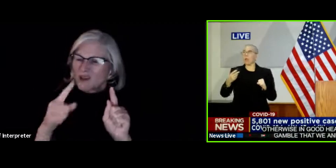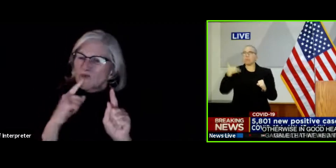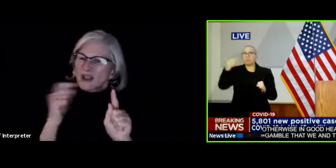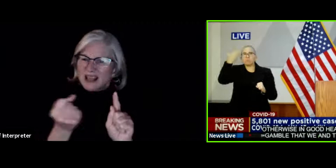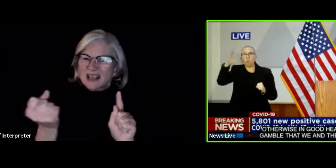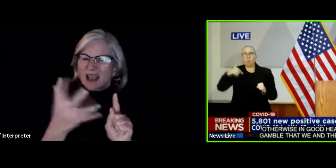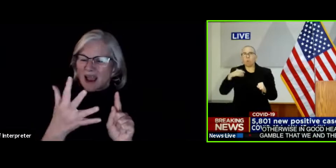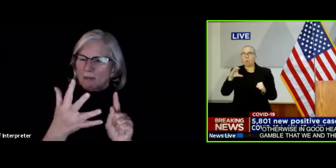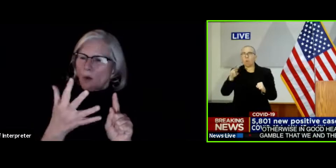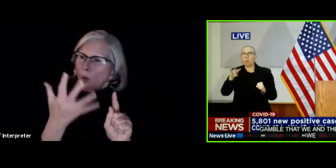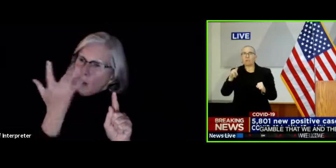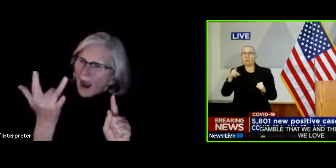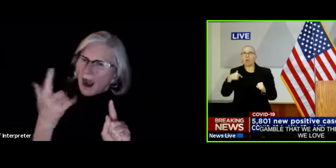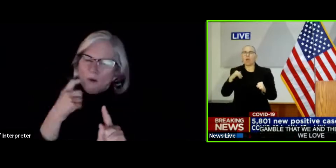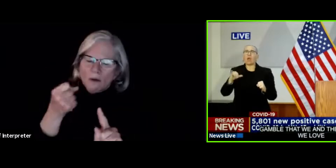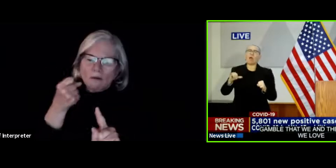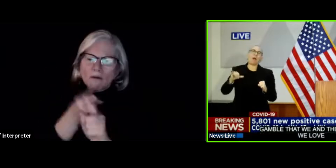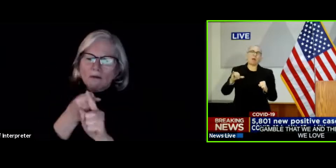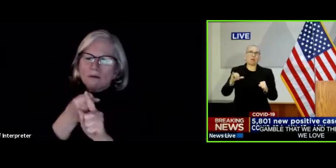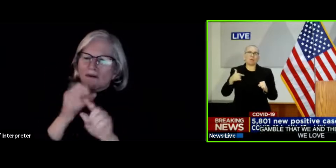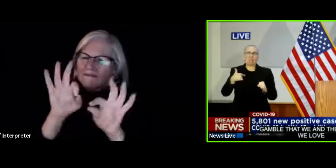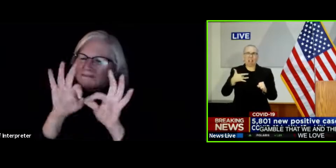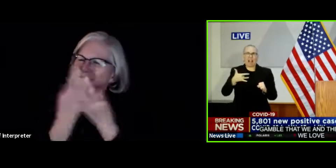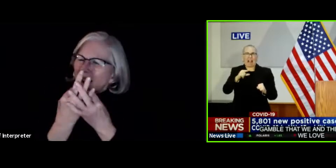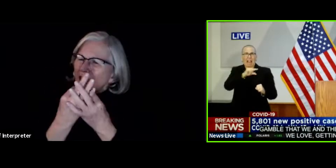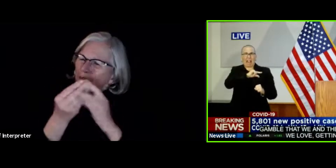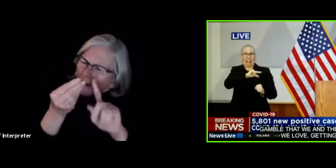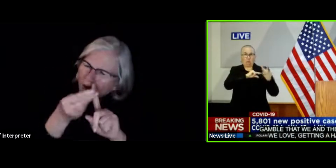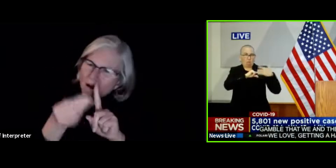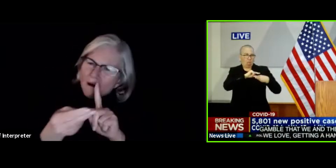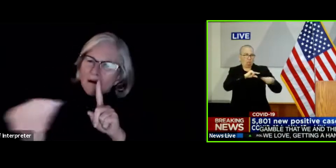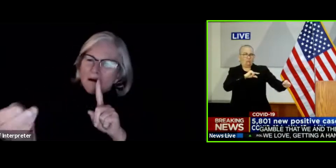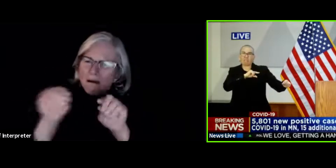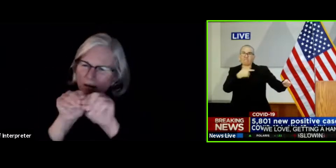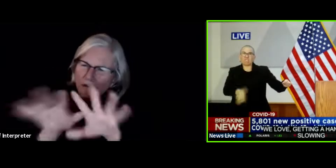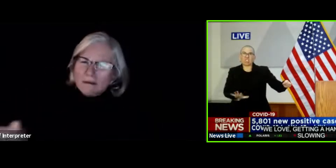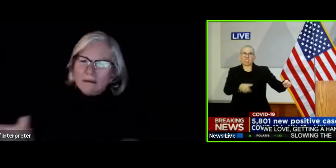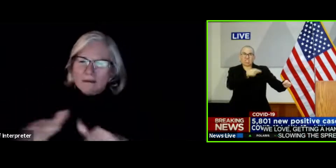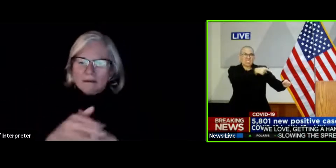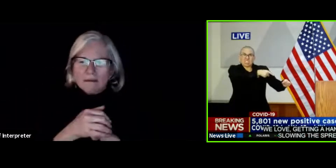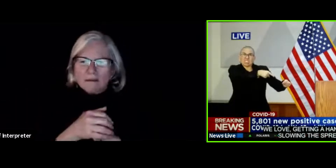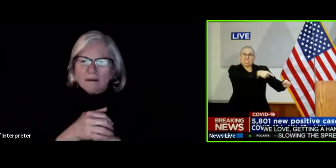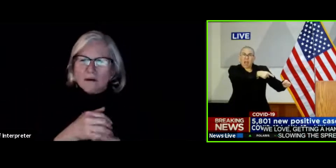NOW AND WHEN SAFE, EFFECTIVE VACCINES ARE AVAILABLE HELPS US PROTECTS OUR FAMILY, OUR FRIENDS,